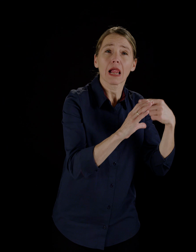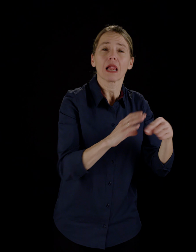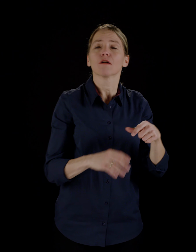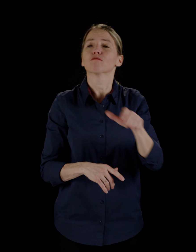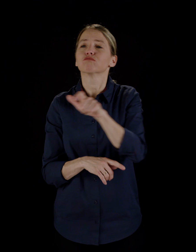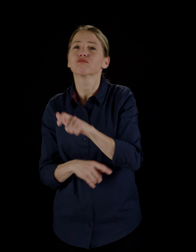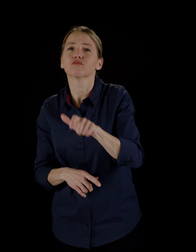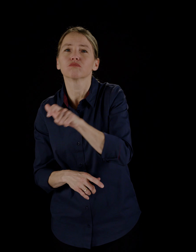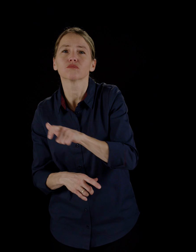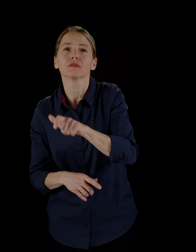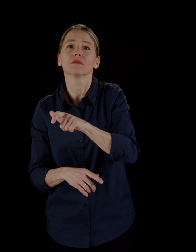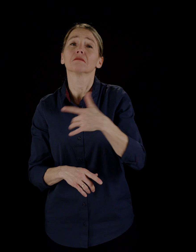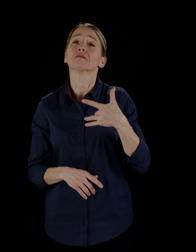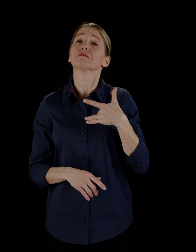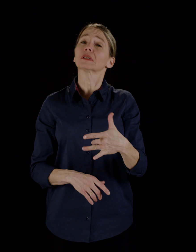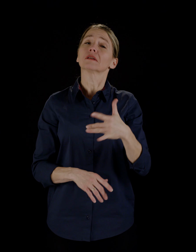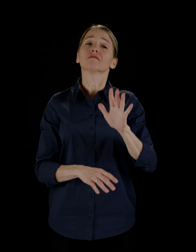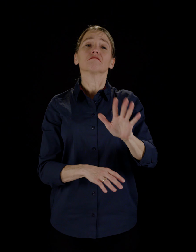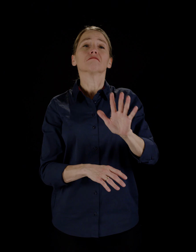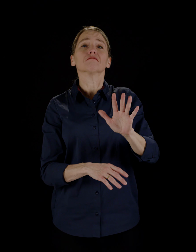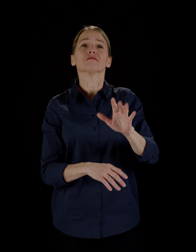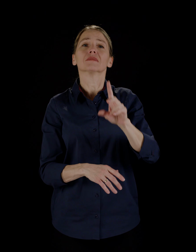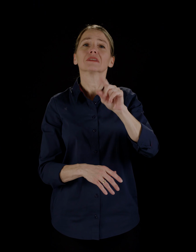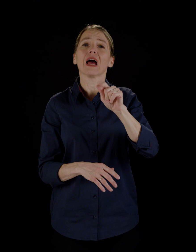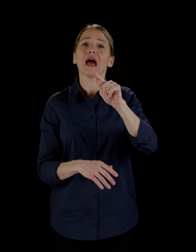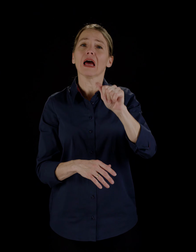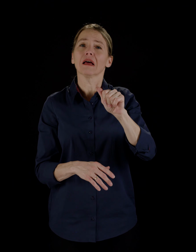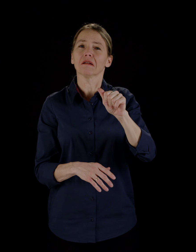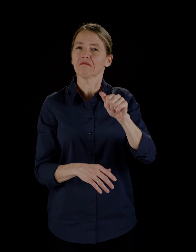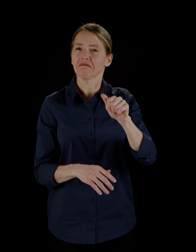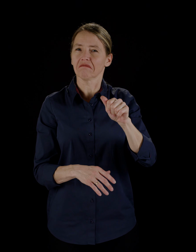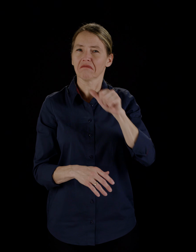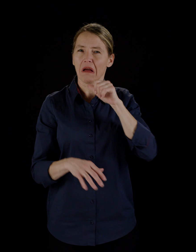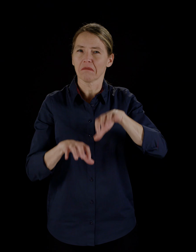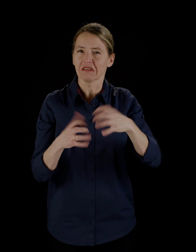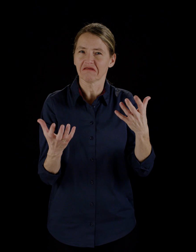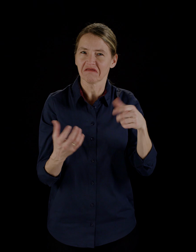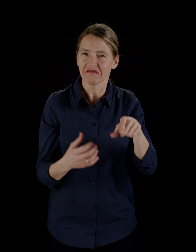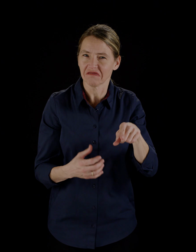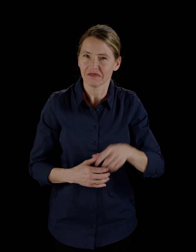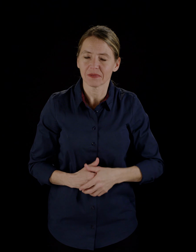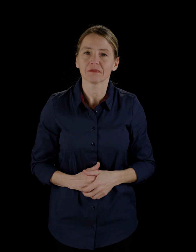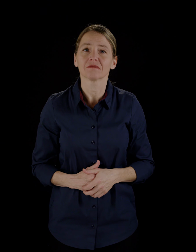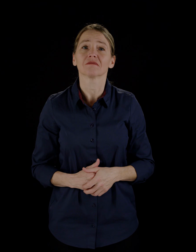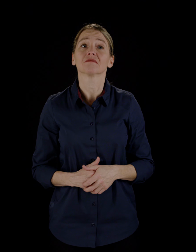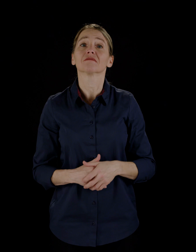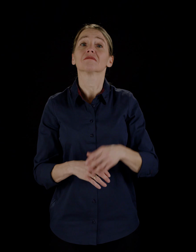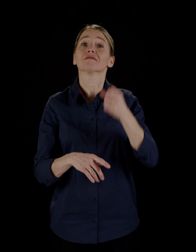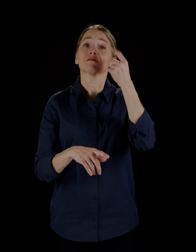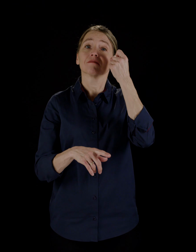Emails and surfing tend to use the least amount of data. However, actual data usage will depend